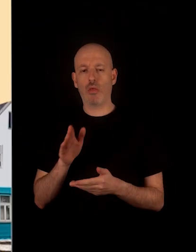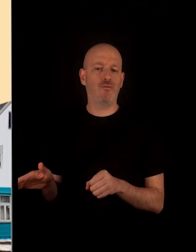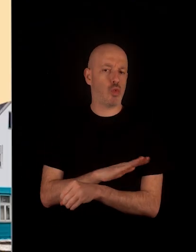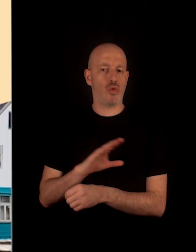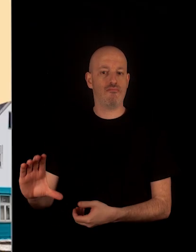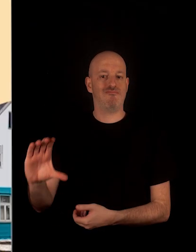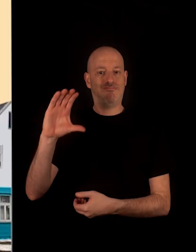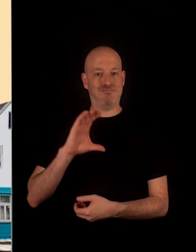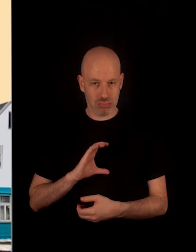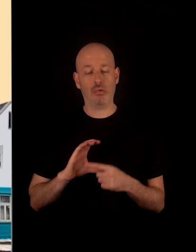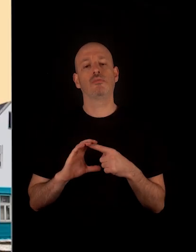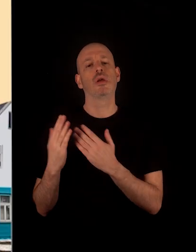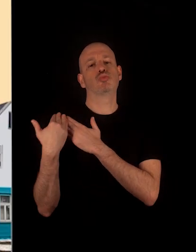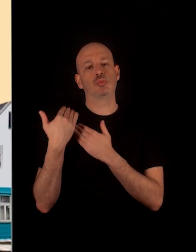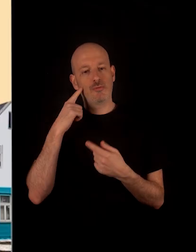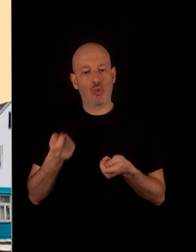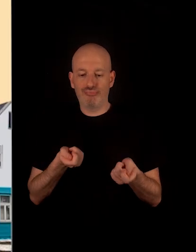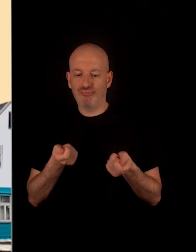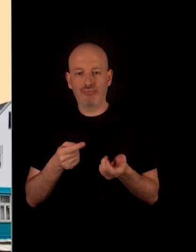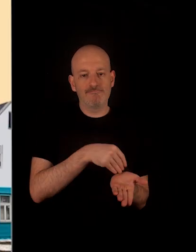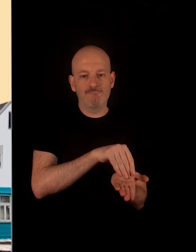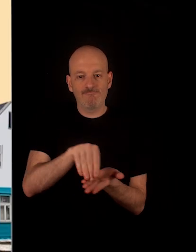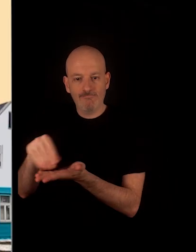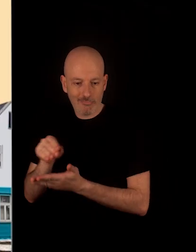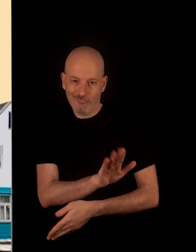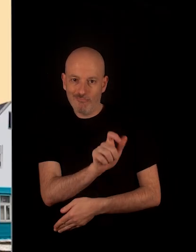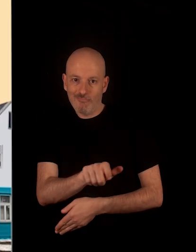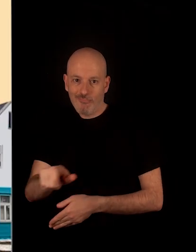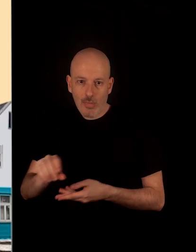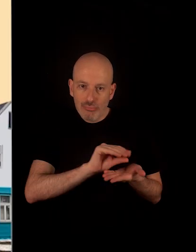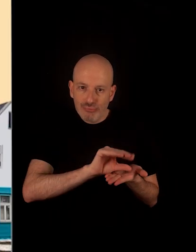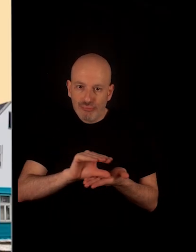and accessibility needs. In these cases more budget is given.